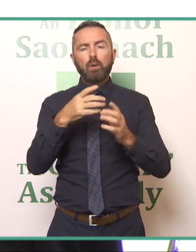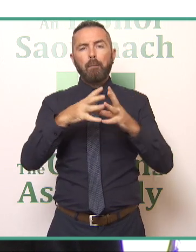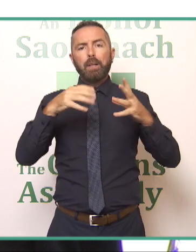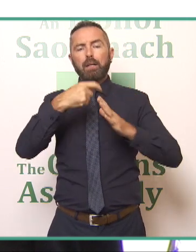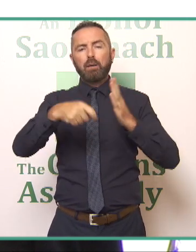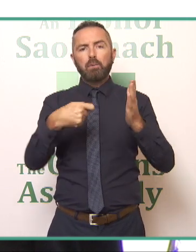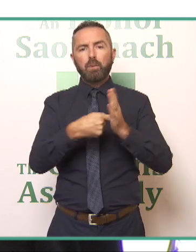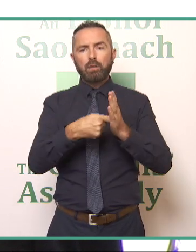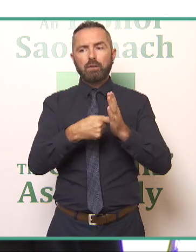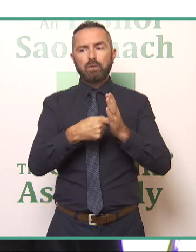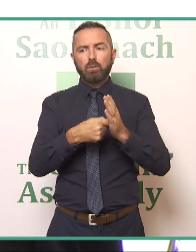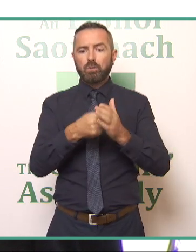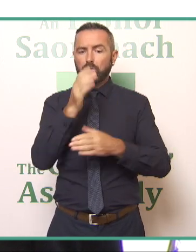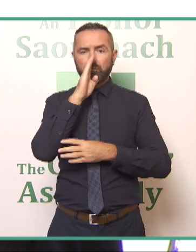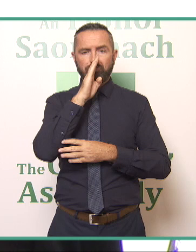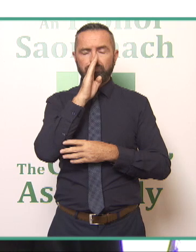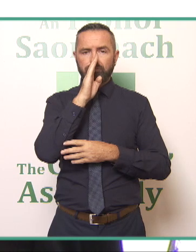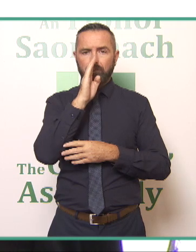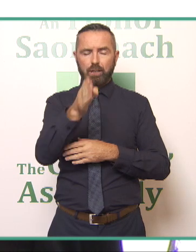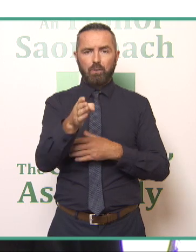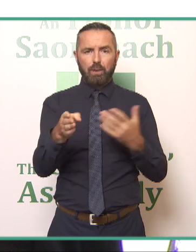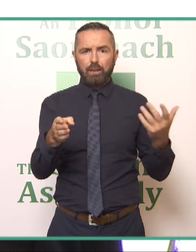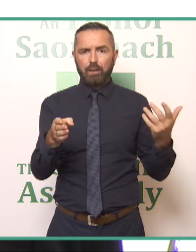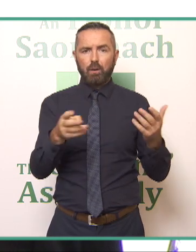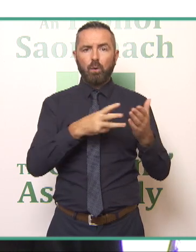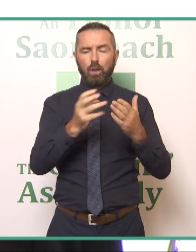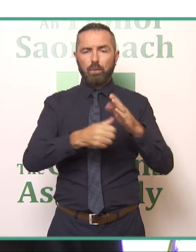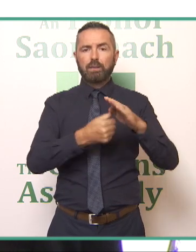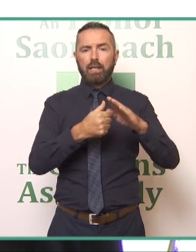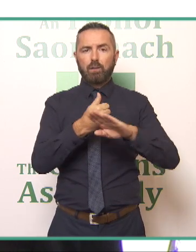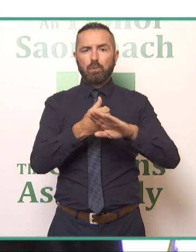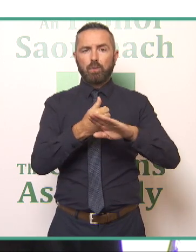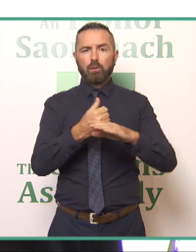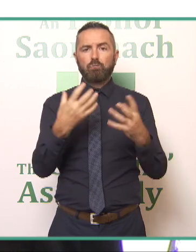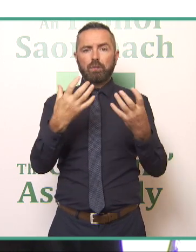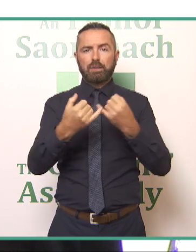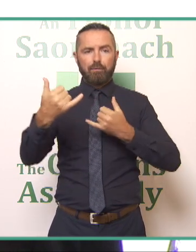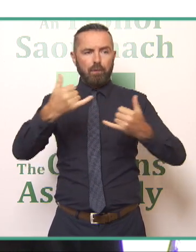So almost immediately when we set up we've received calls from organizations and